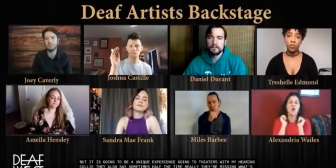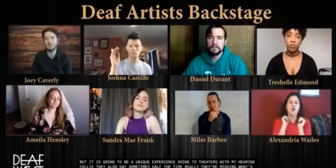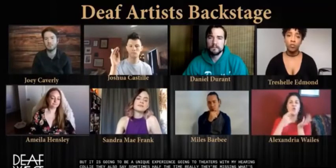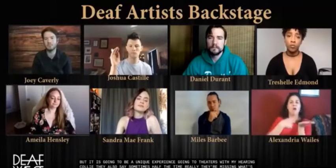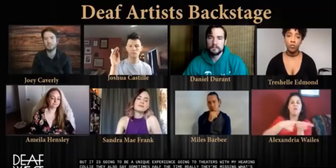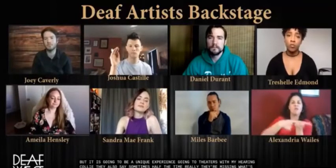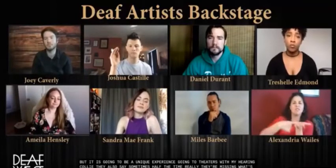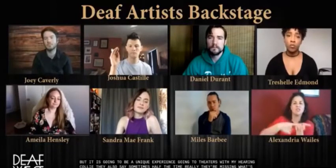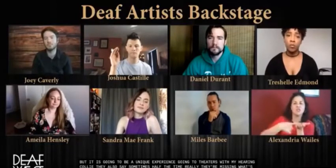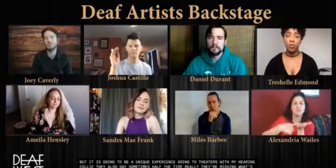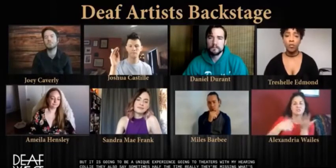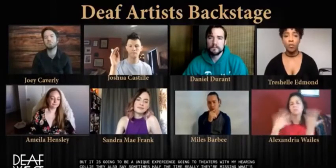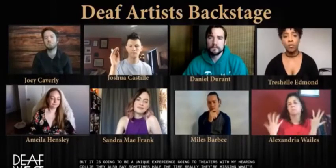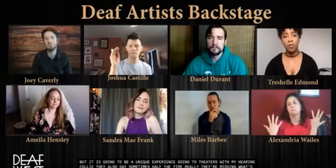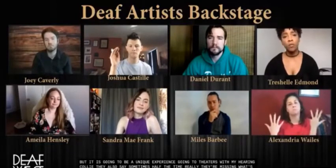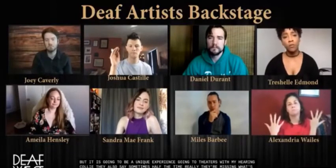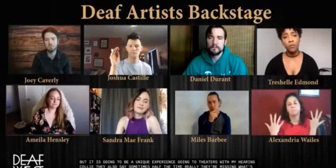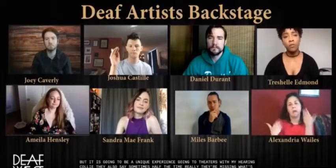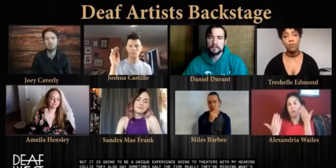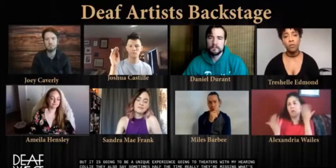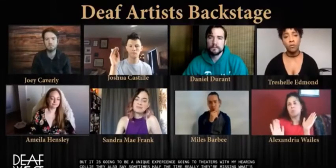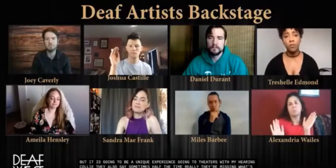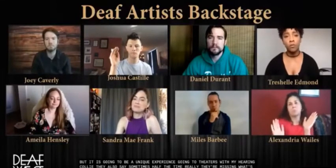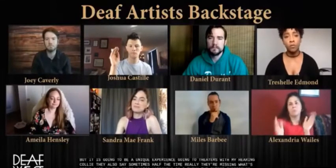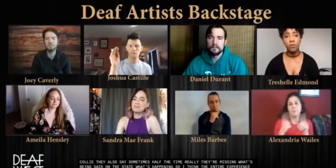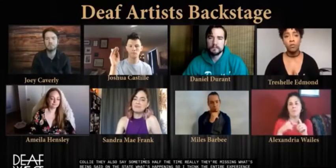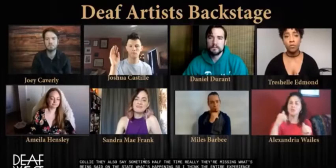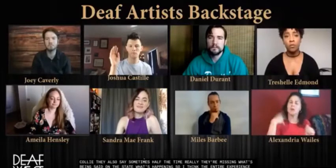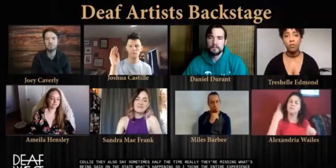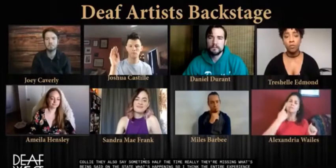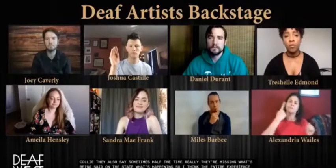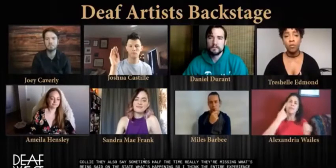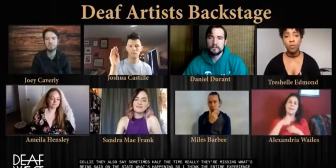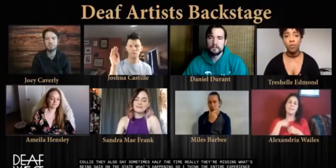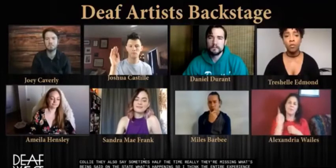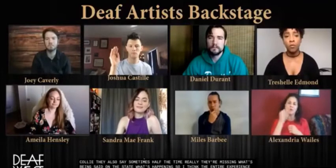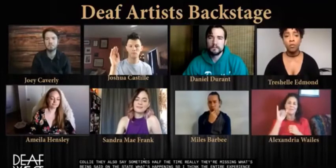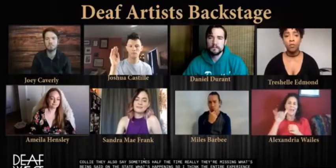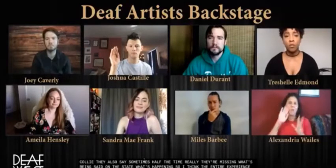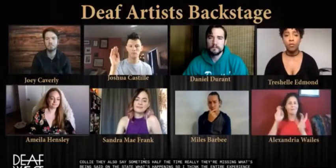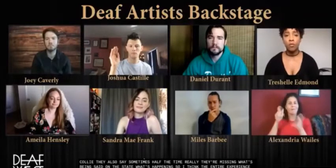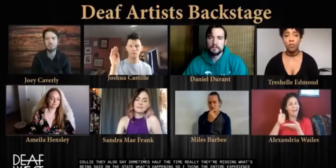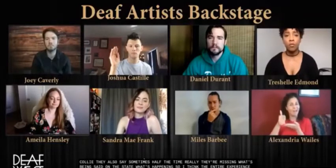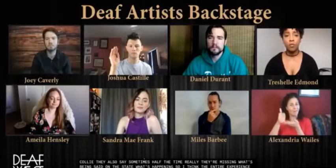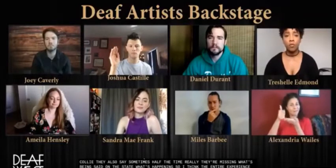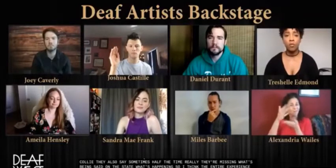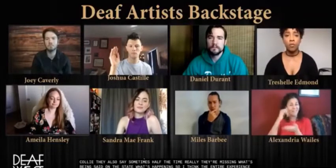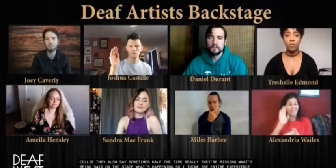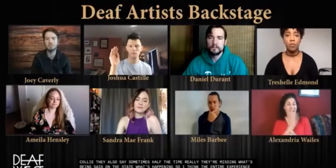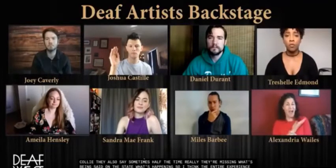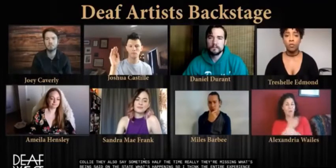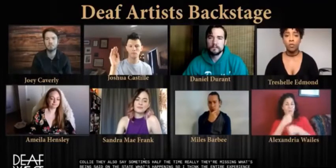I think that's a mutual experience between Deaf and hearing audiences that they both miss some things that are happening.